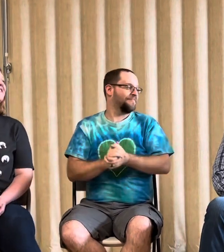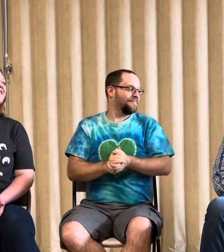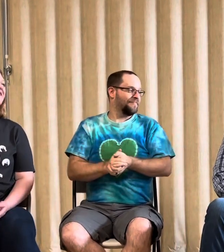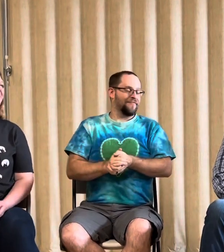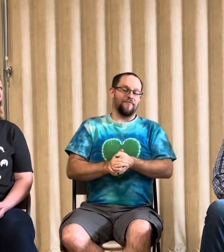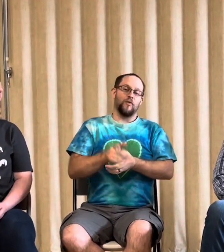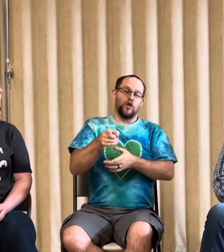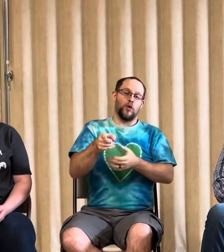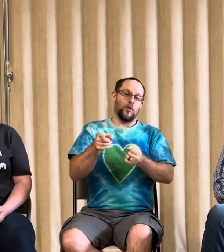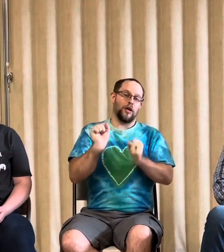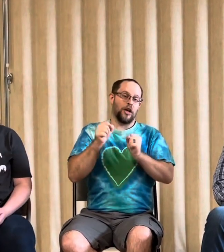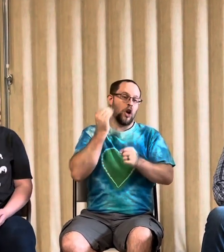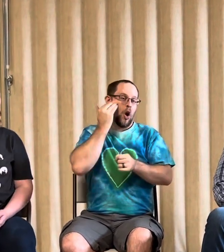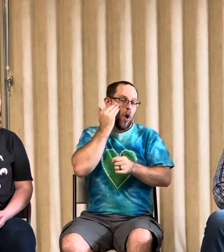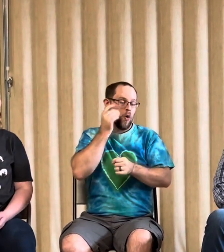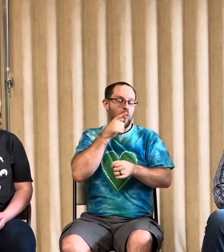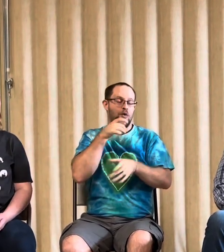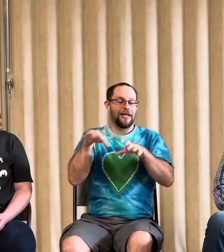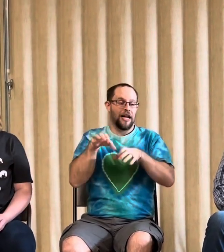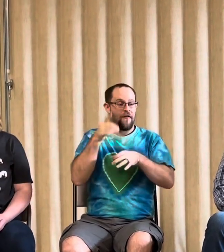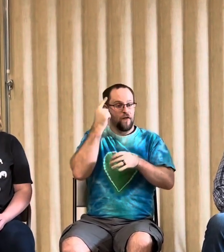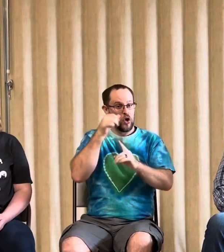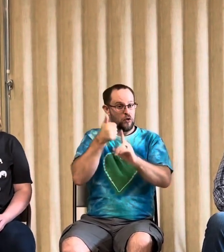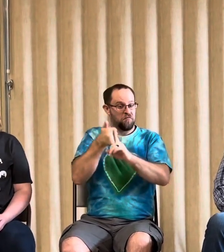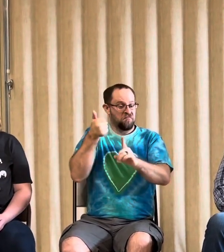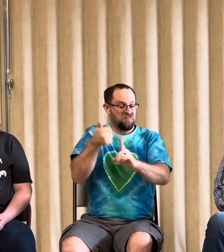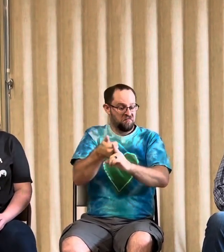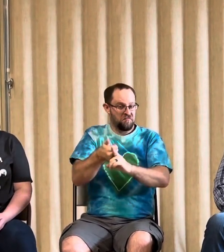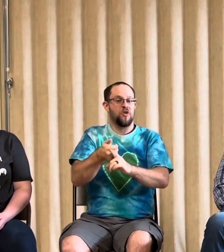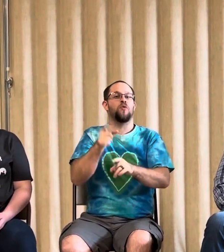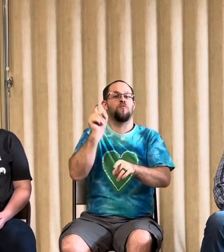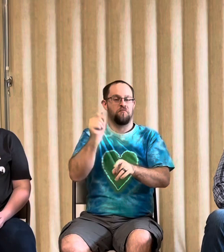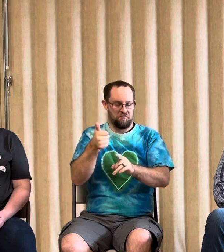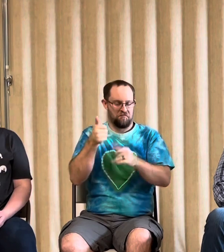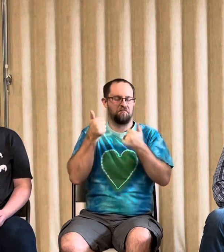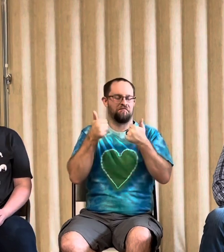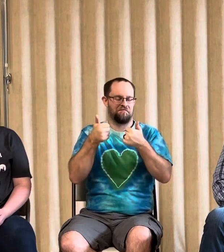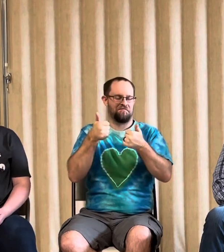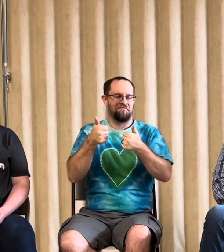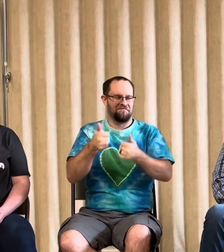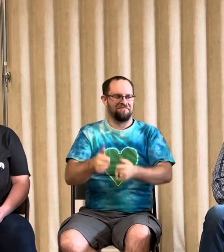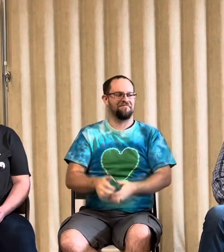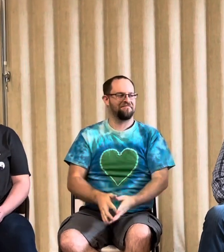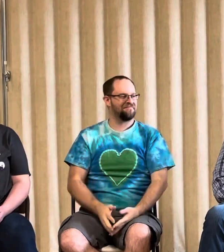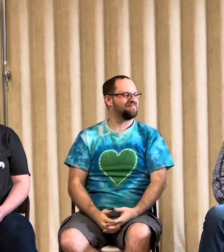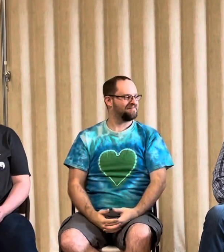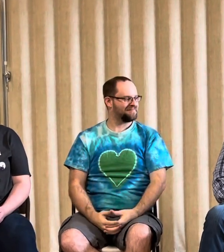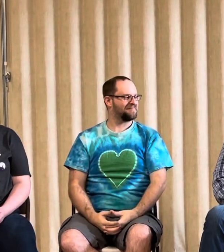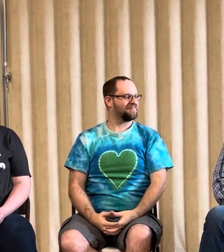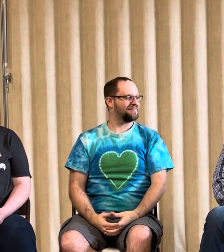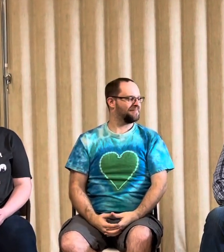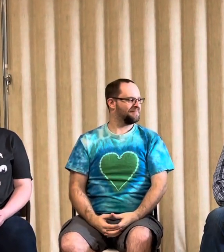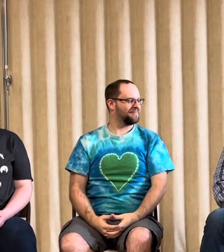You can know who did it, for you did it, you did it, you did it!